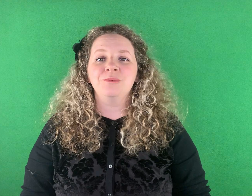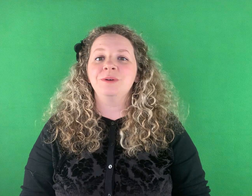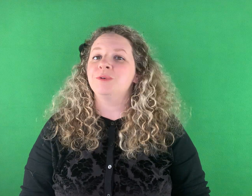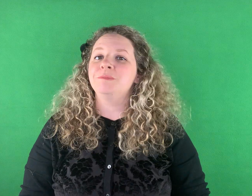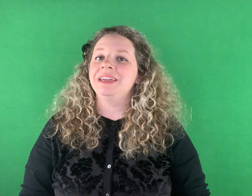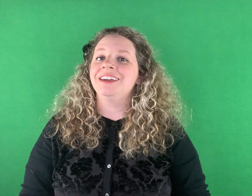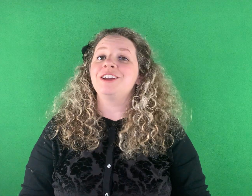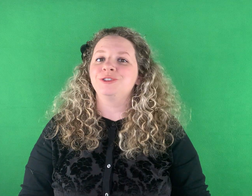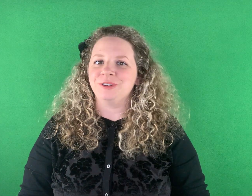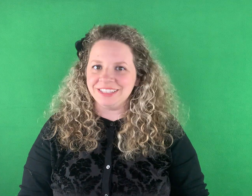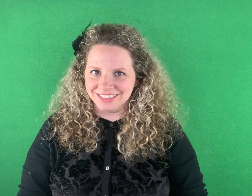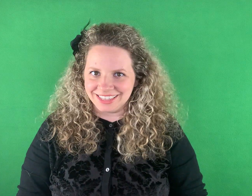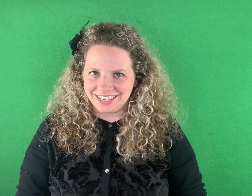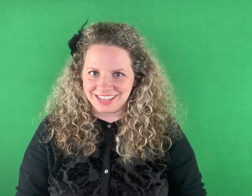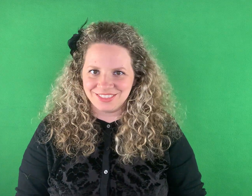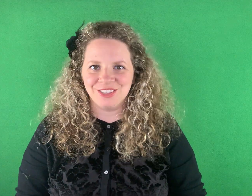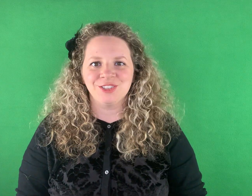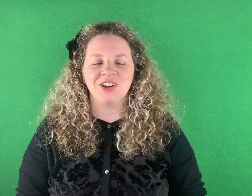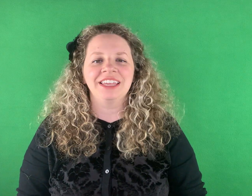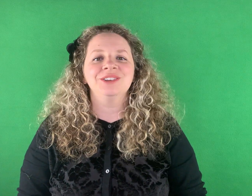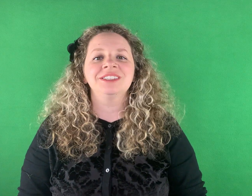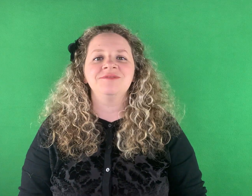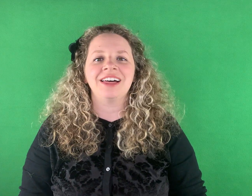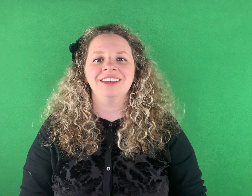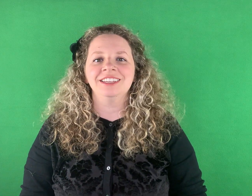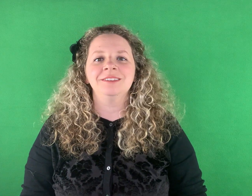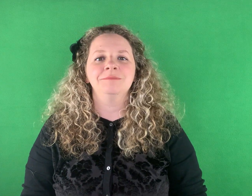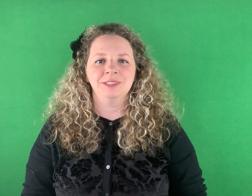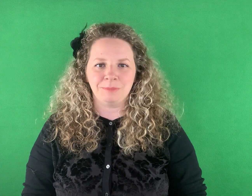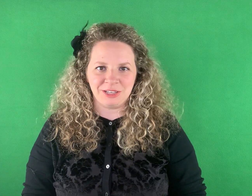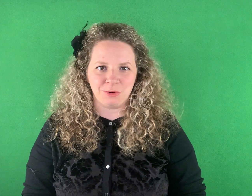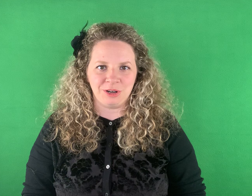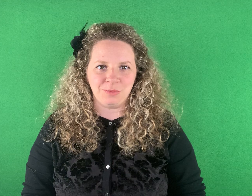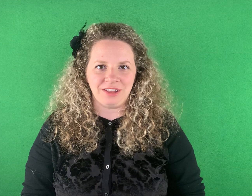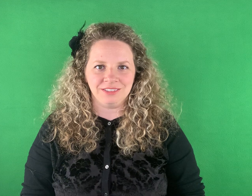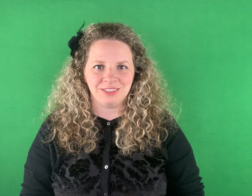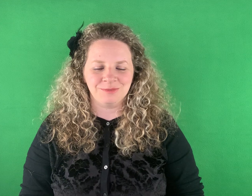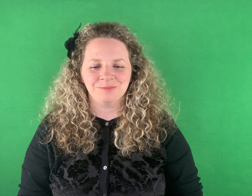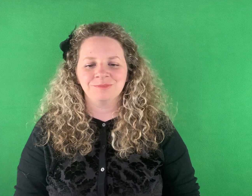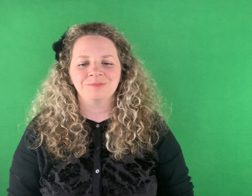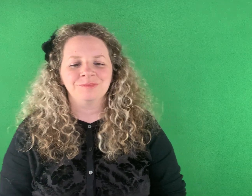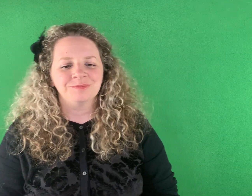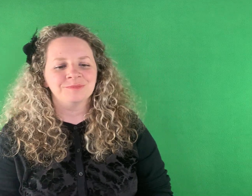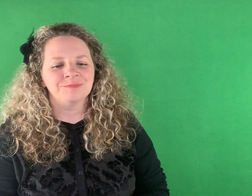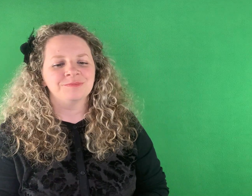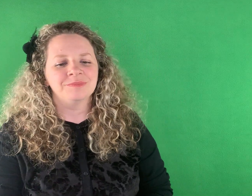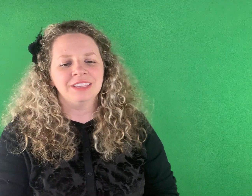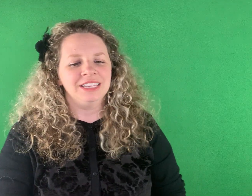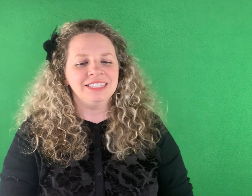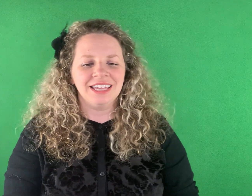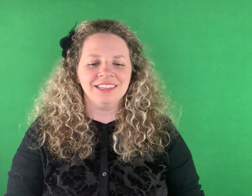we will be translating the song HILLS AND VALLEYS by Tauren Wells. It says,